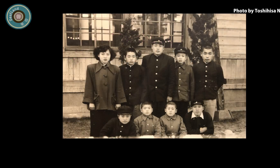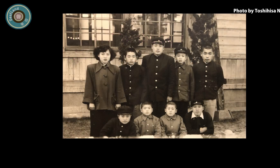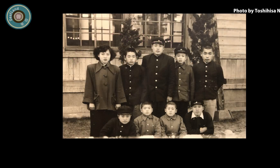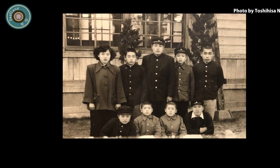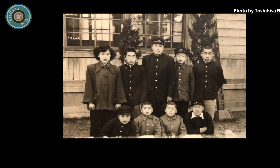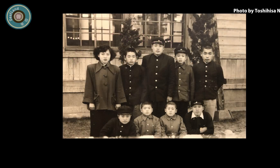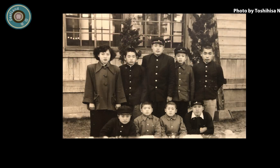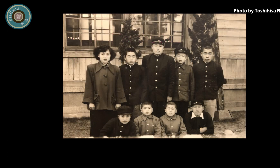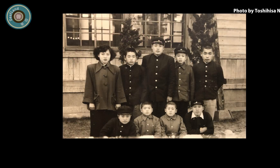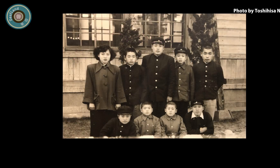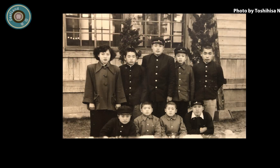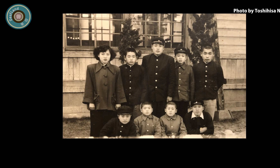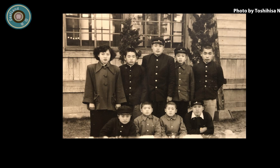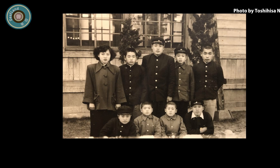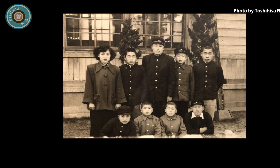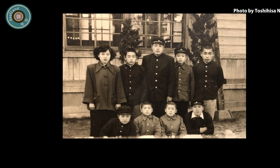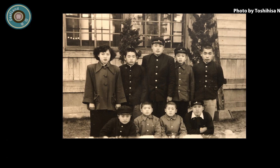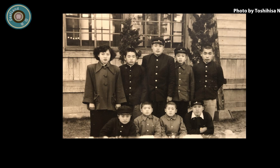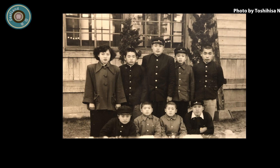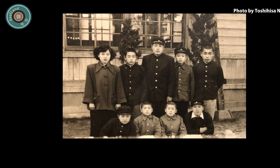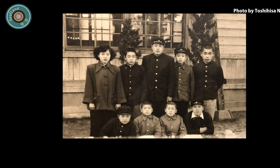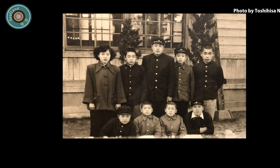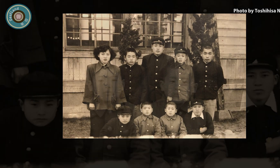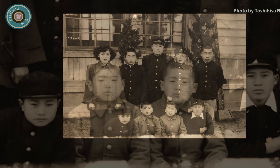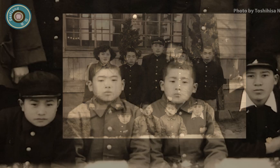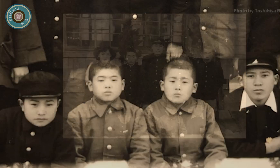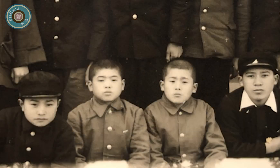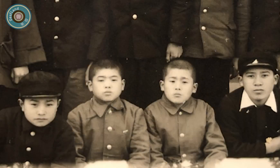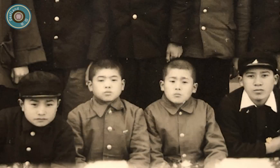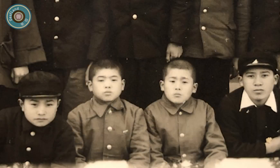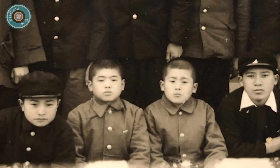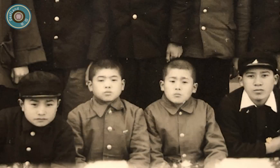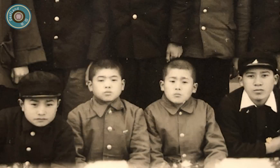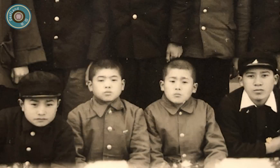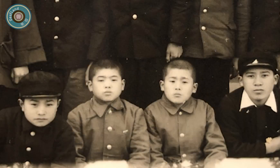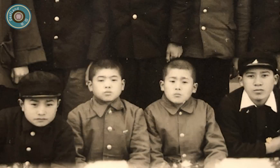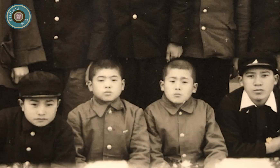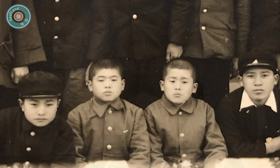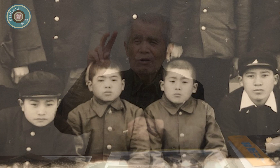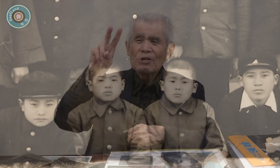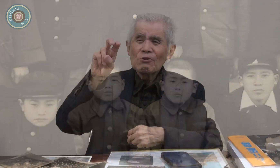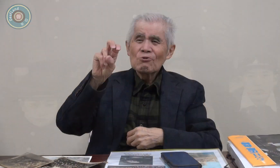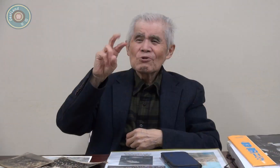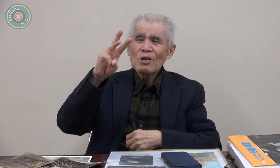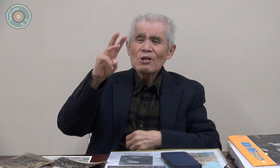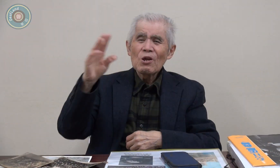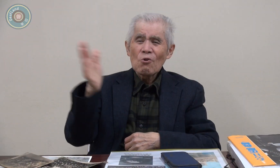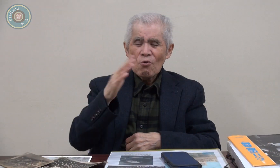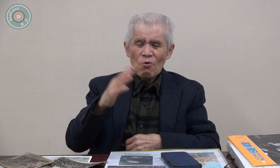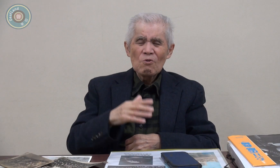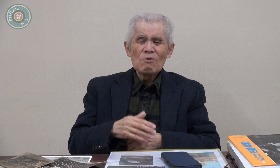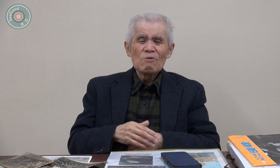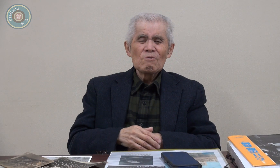In the third grade at Hiroshima School for the Deaf, in Showa 23 (1948) Mr. Toshihisa Nakata Around 1948